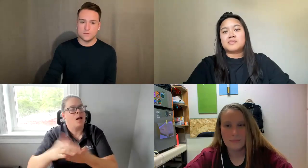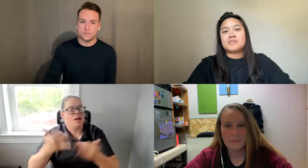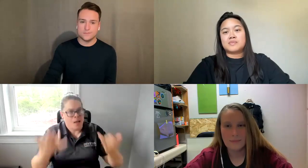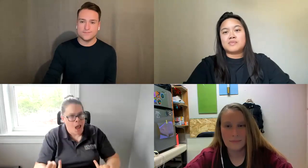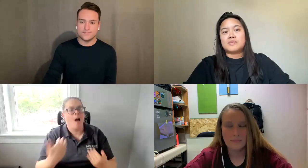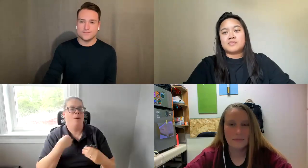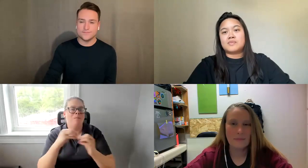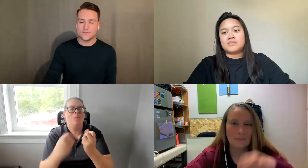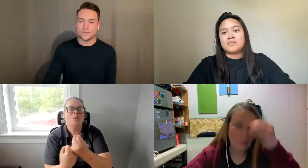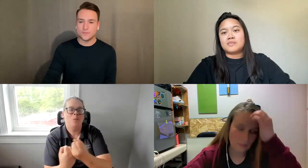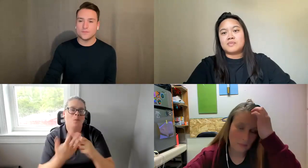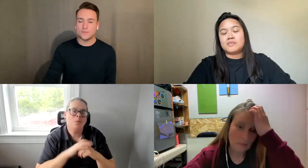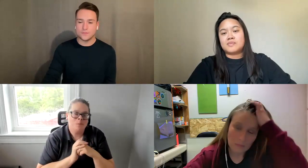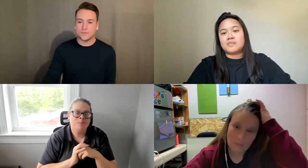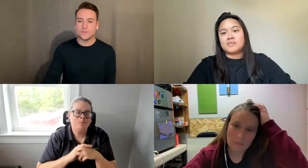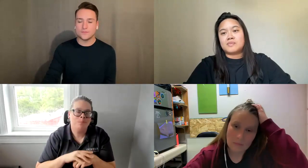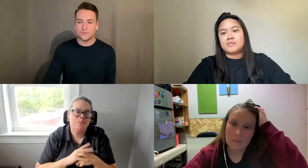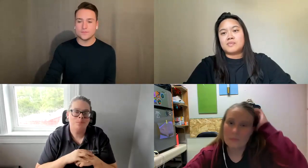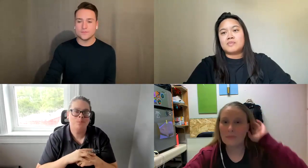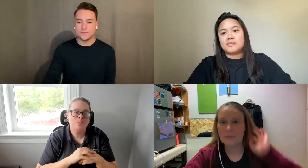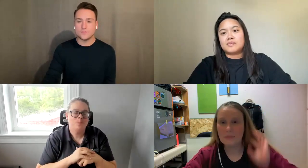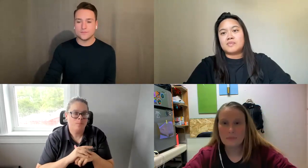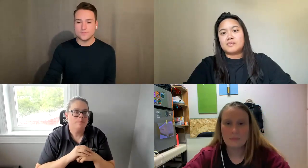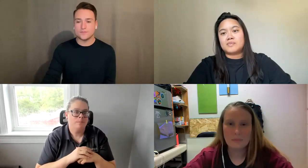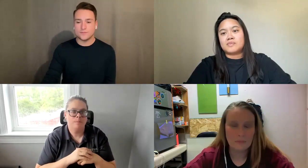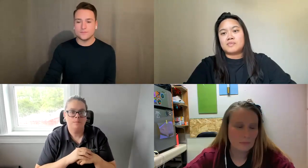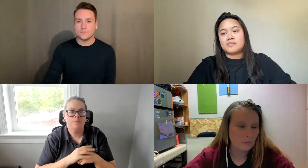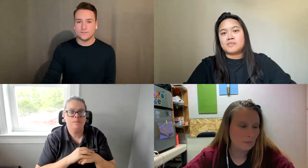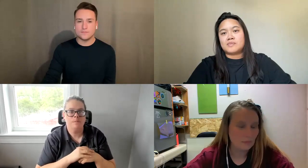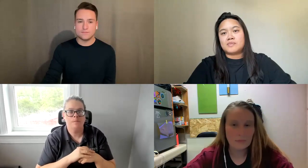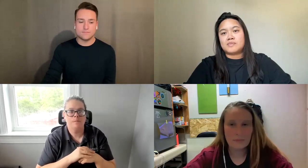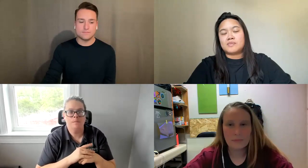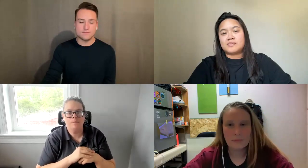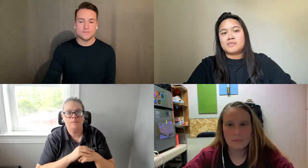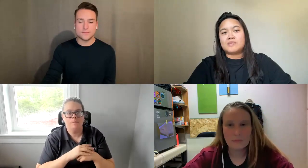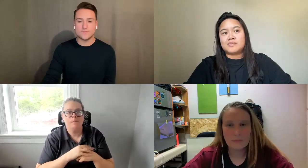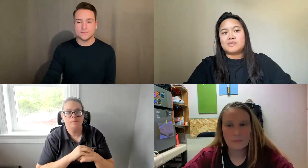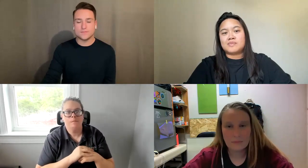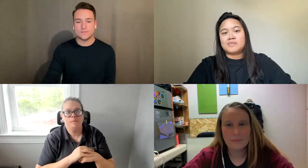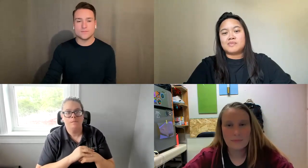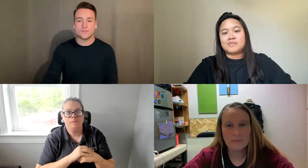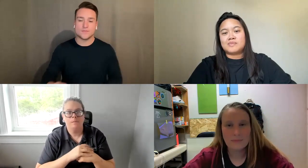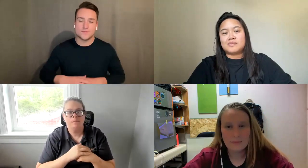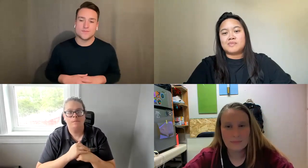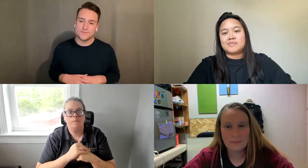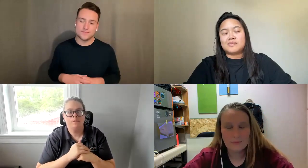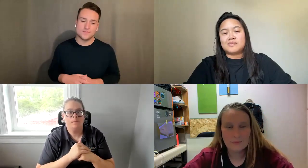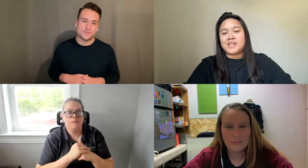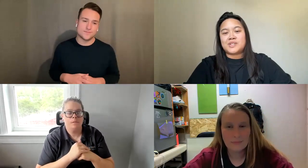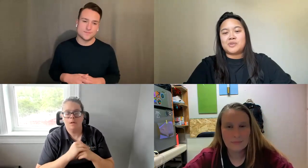camp to help them out with their next steps so I'm able to provide support to the next generation that way. That's so great.